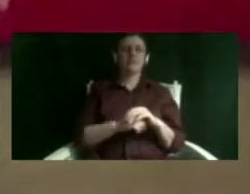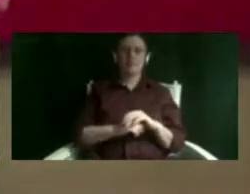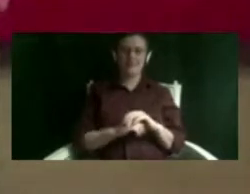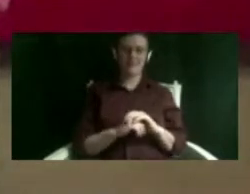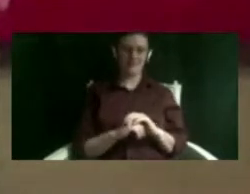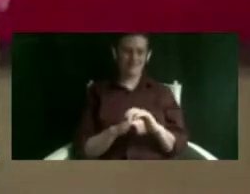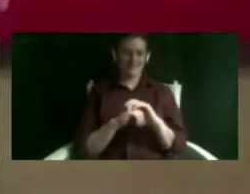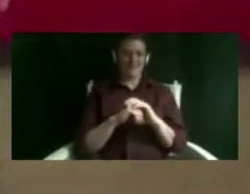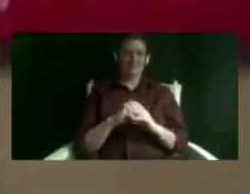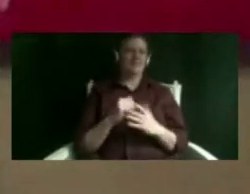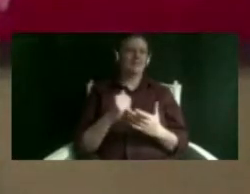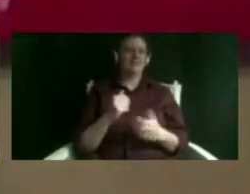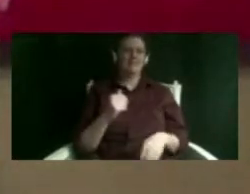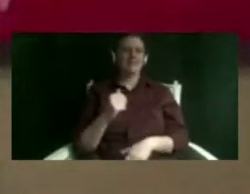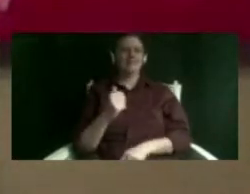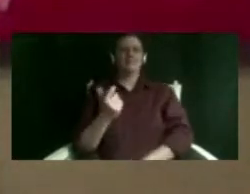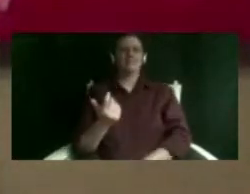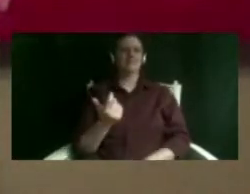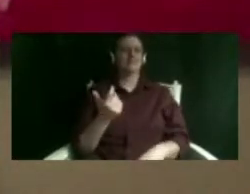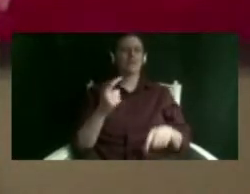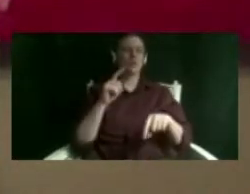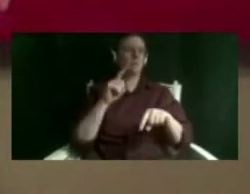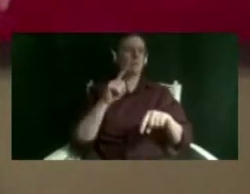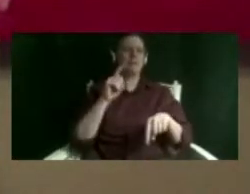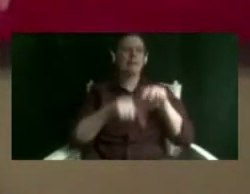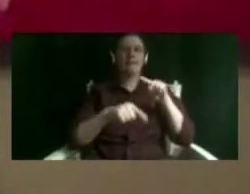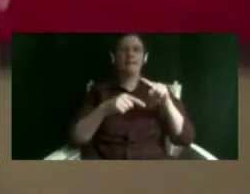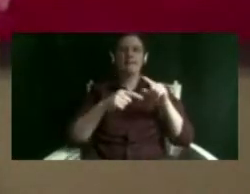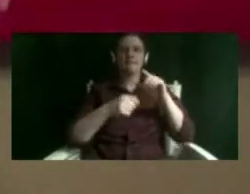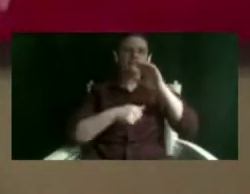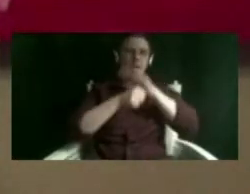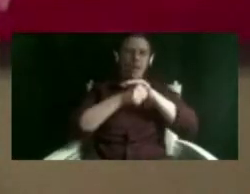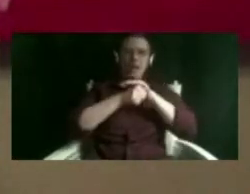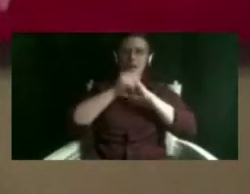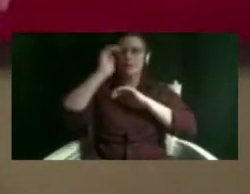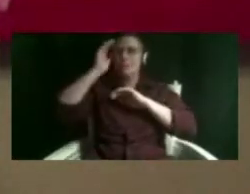hide the other parts of me that make them special so it that's just kind of how i live with it